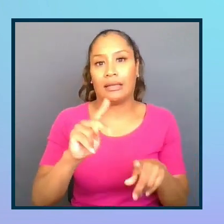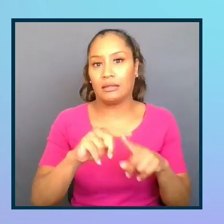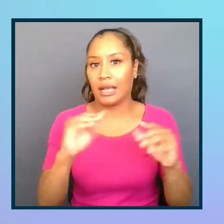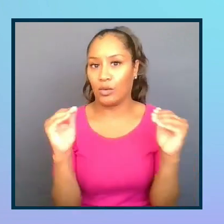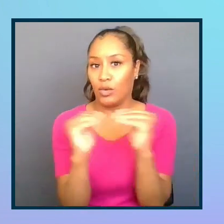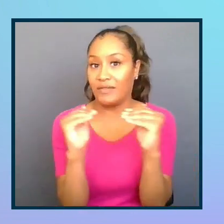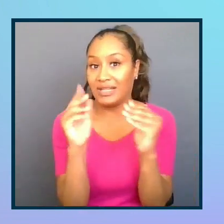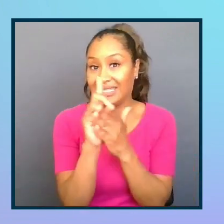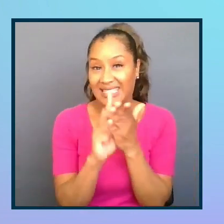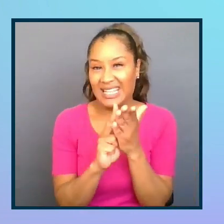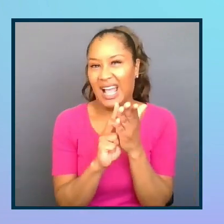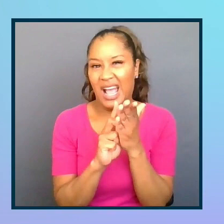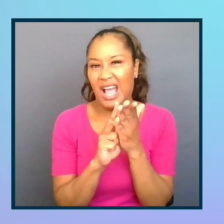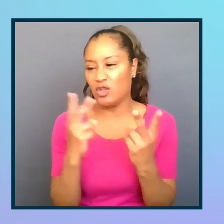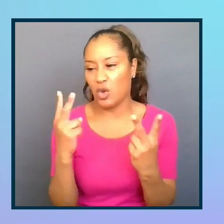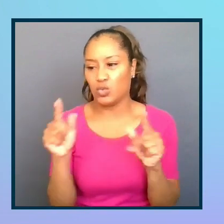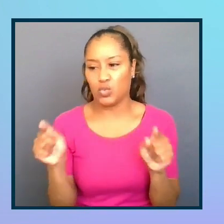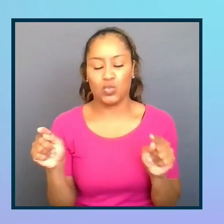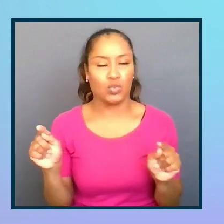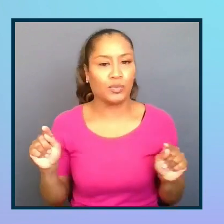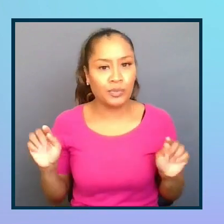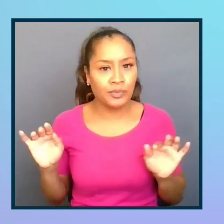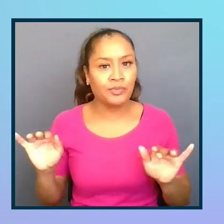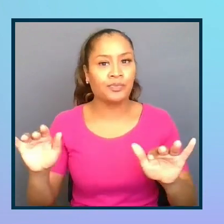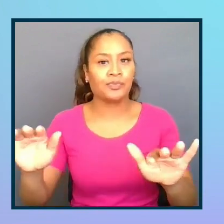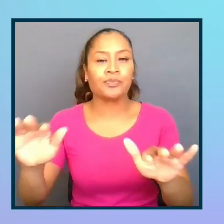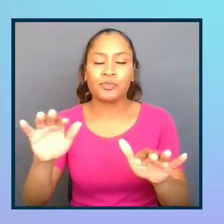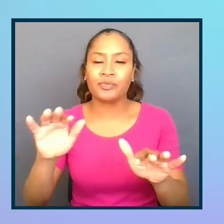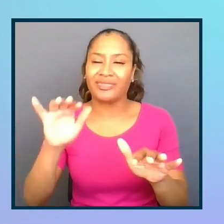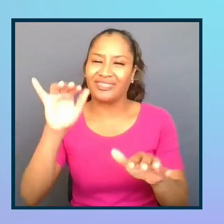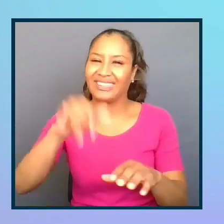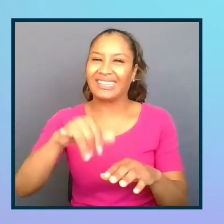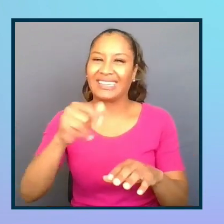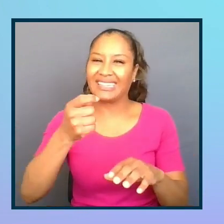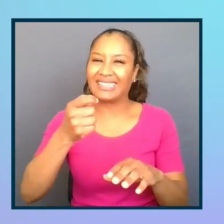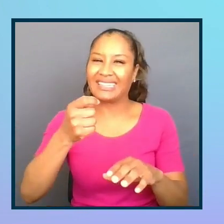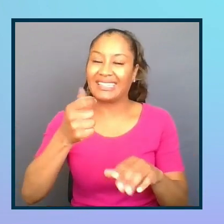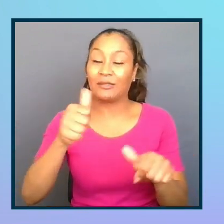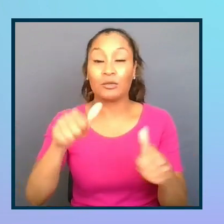across those two platforms is a little bit of a challenge, can be a bit of a challenge.